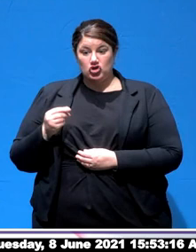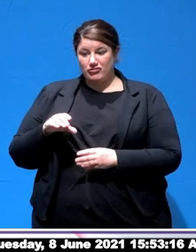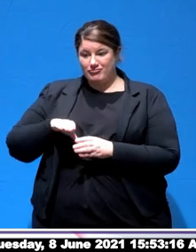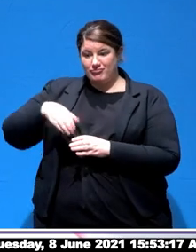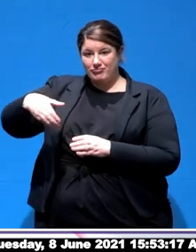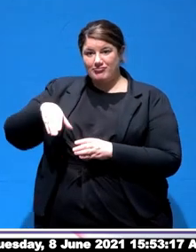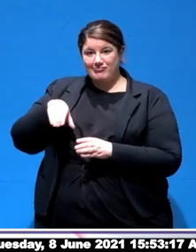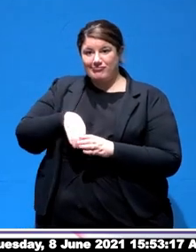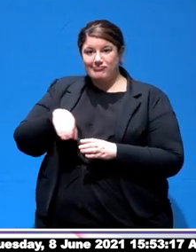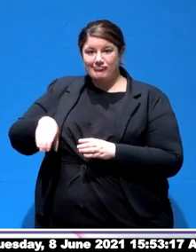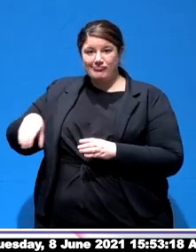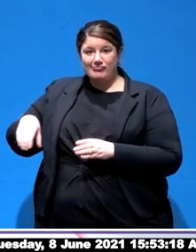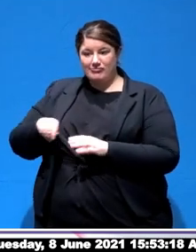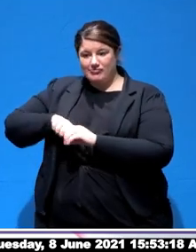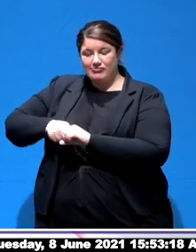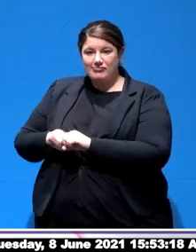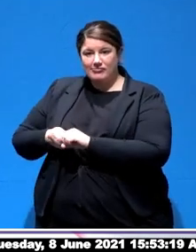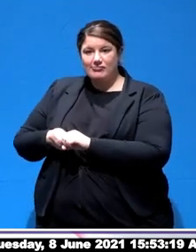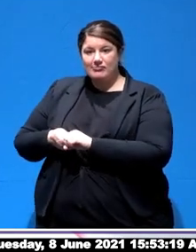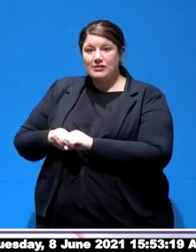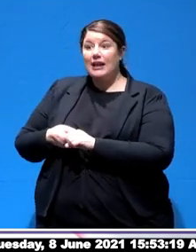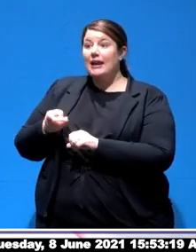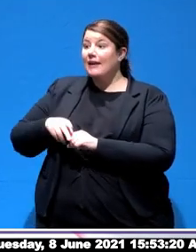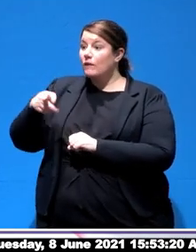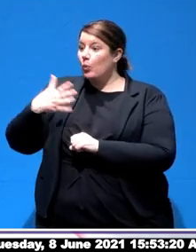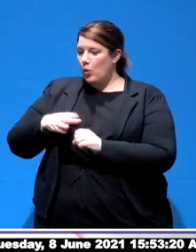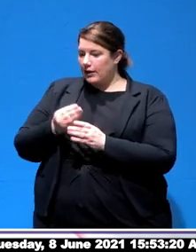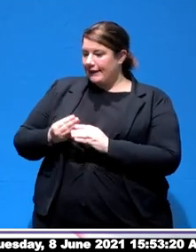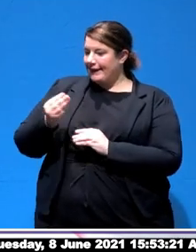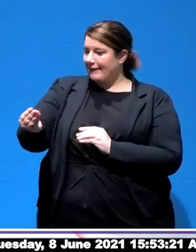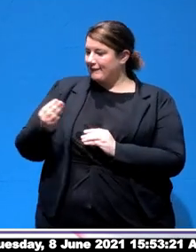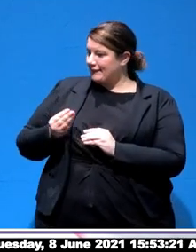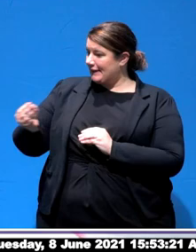dispersed by the staff as required. Is that your understanding?